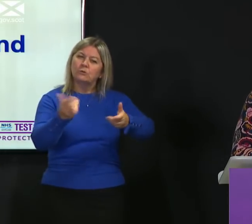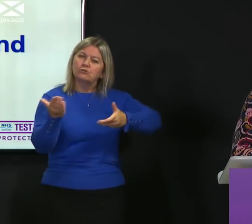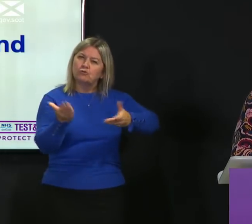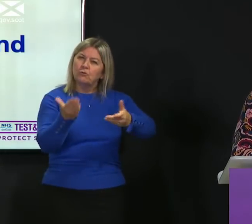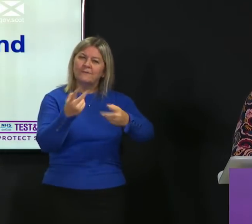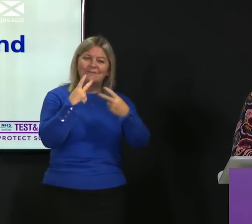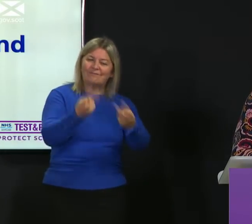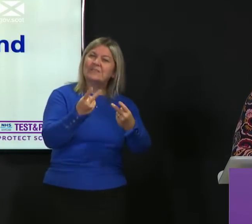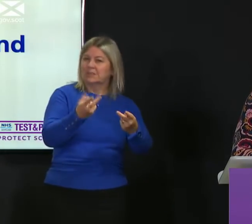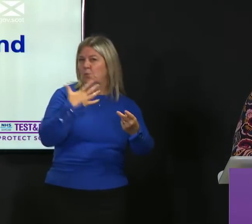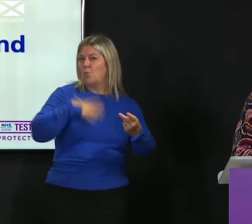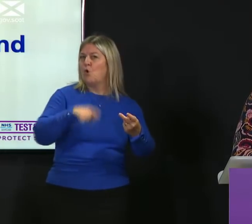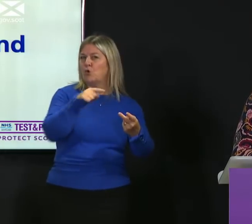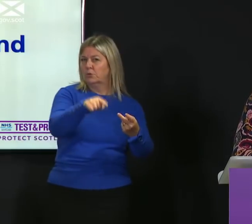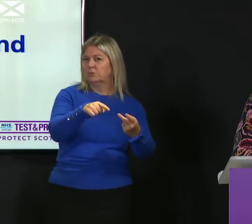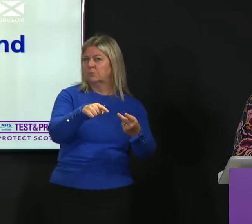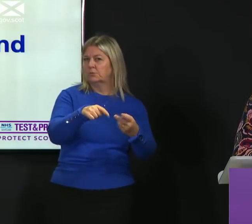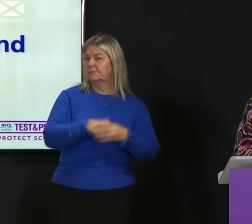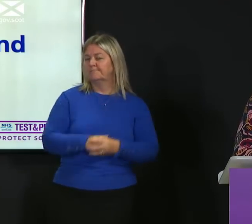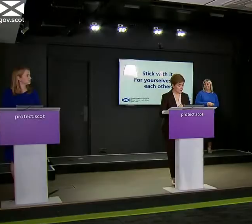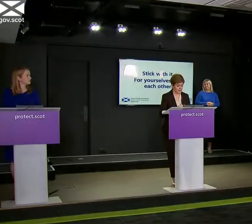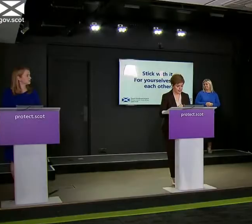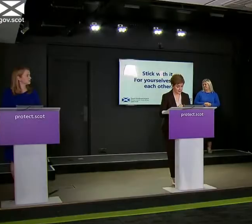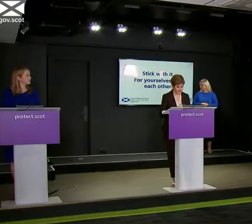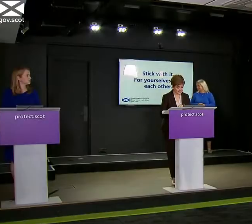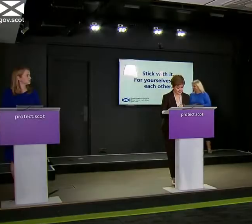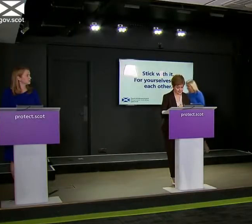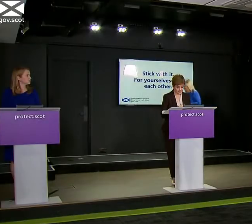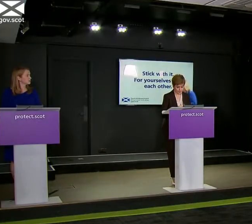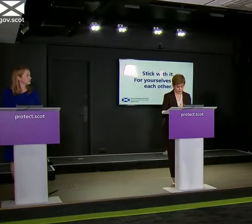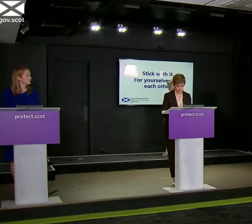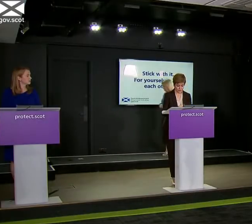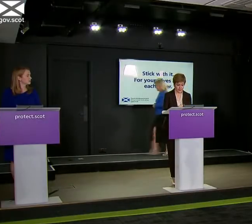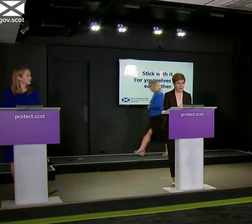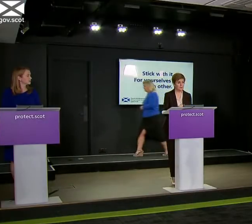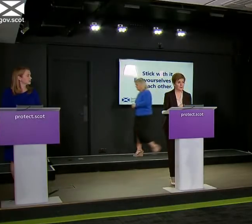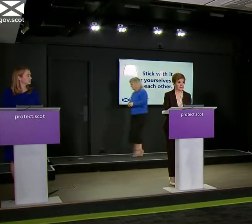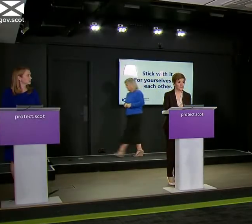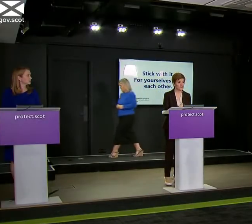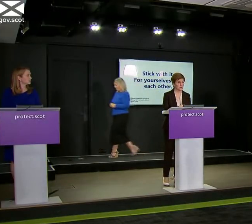very hard to try and make this happen. Thanks very much Fiona. That concludes my